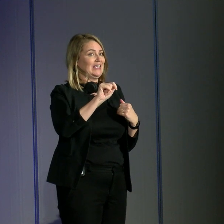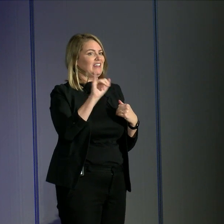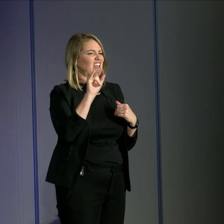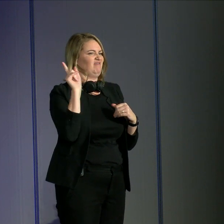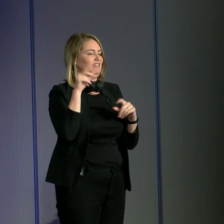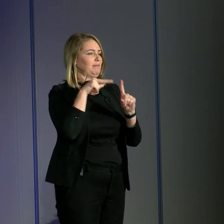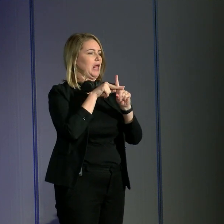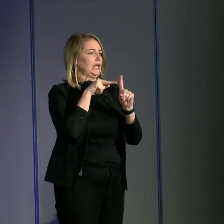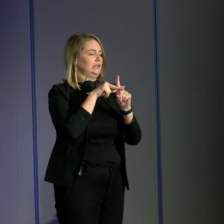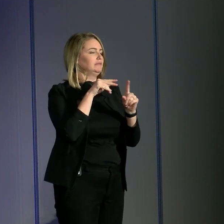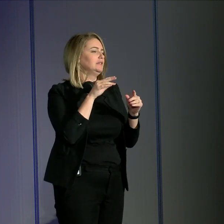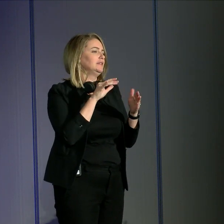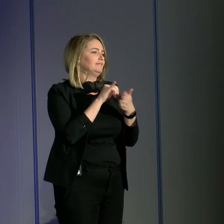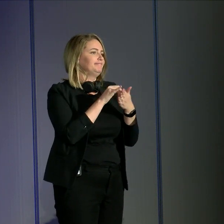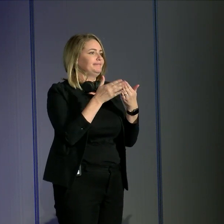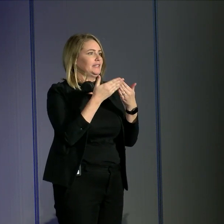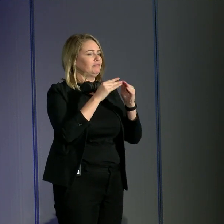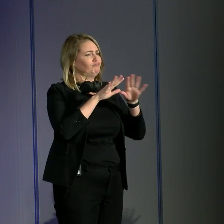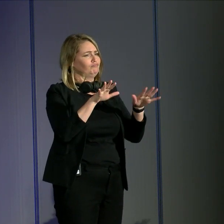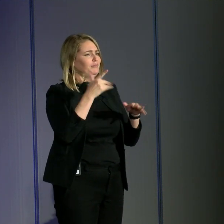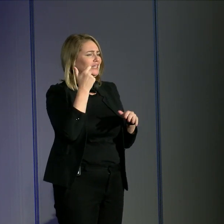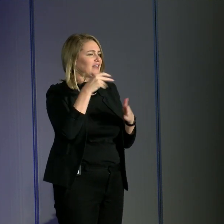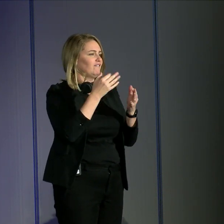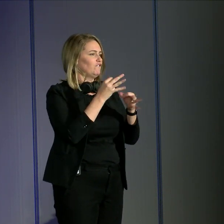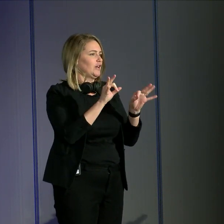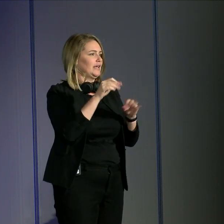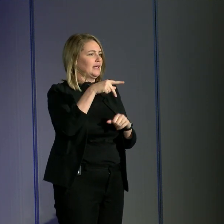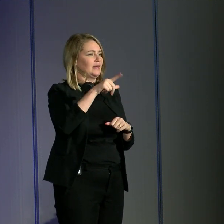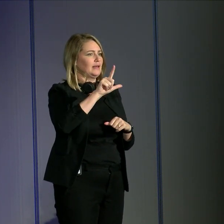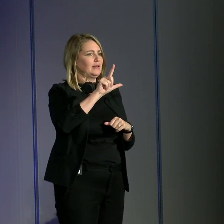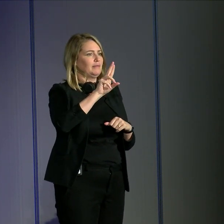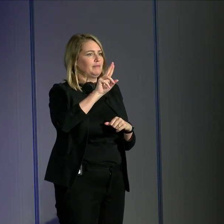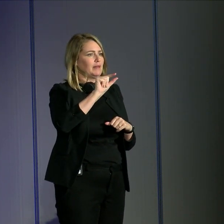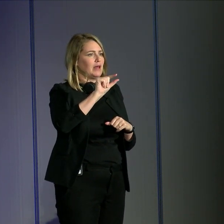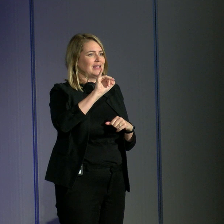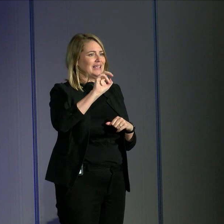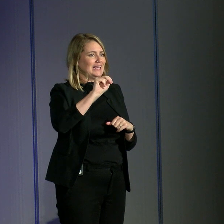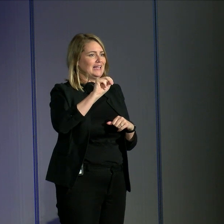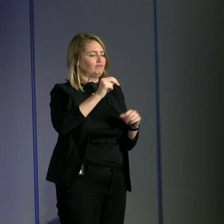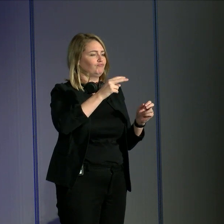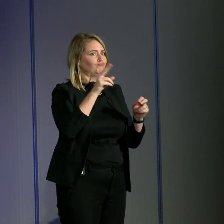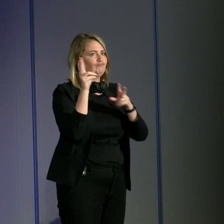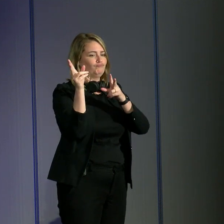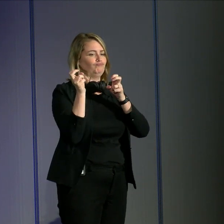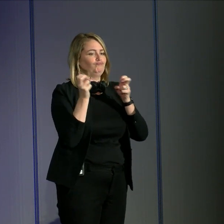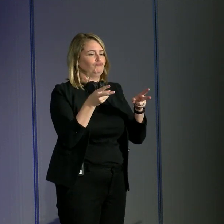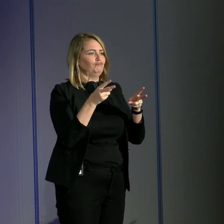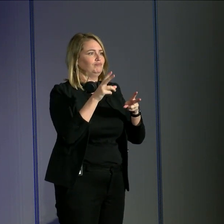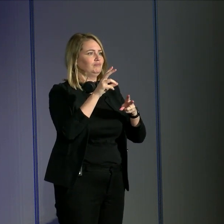It's easy to rollout because it's a free plug-in and anybody can install on the desktop and doesn't need a connection.